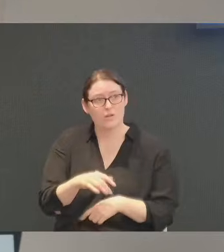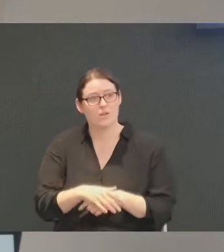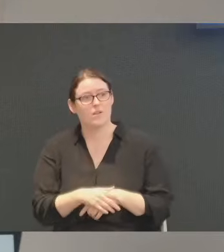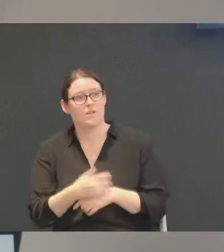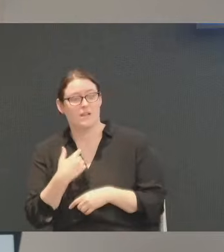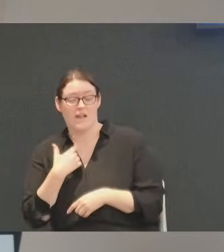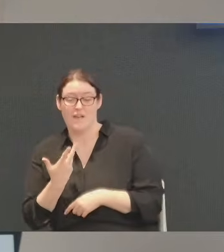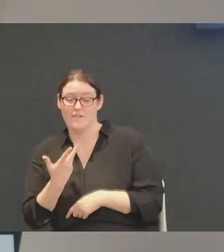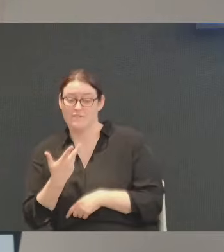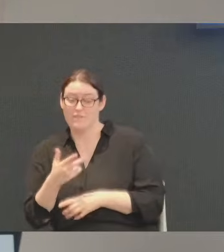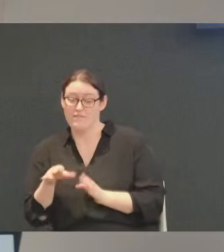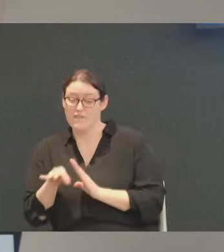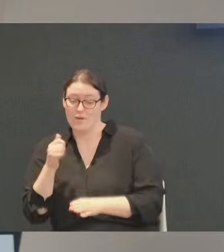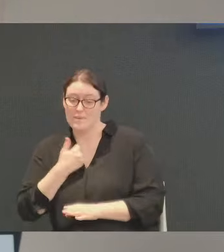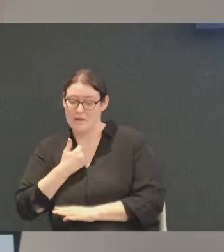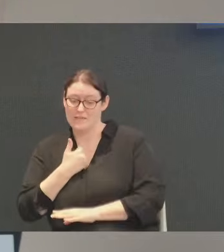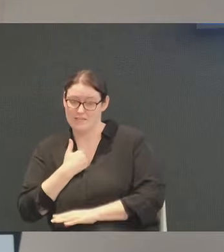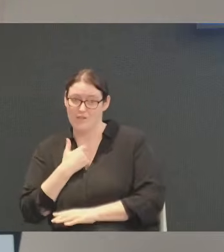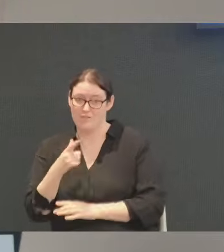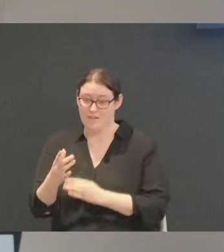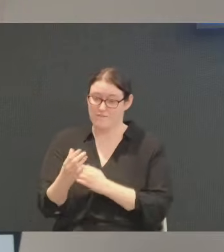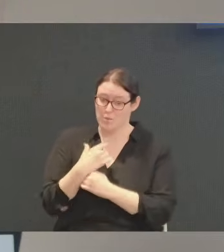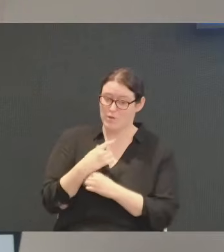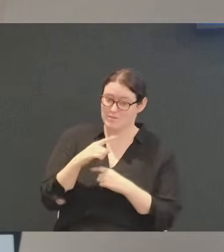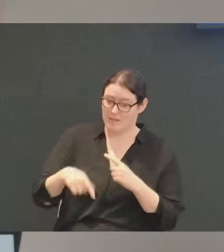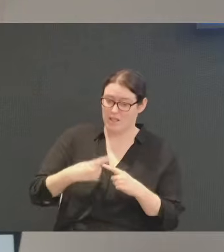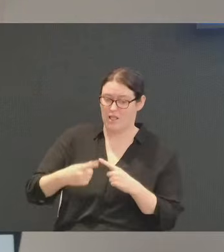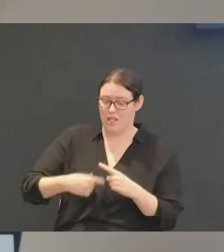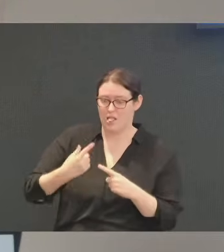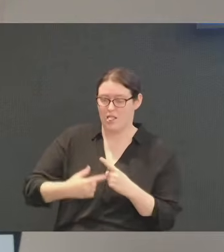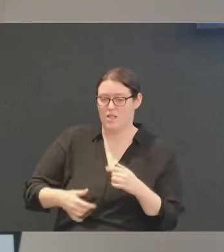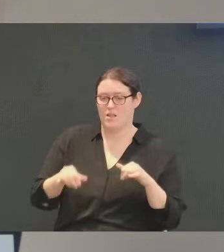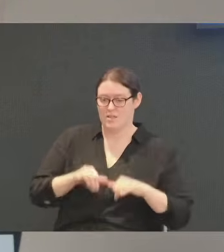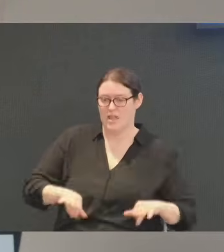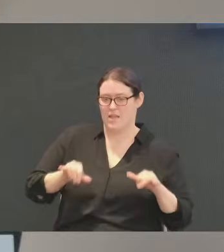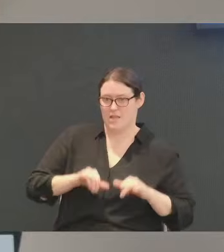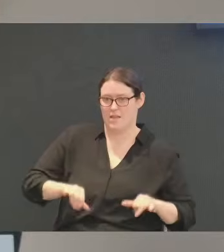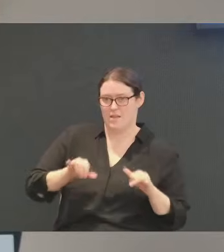own after being forced to be in a psych word after coming forward about being raped in